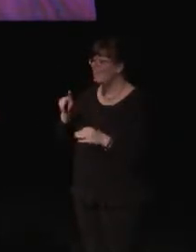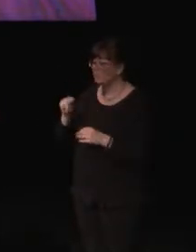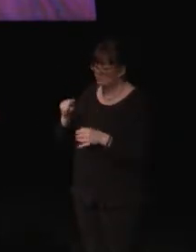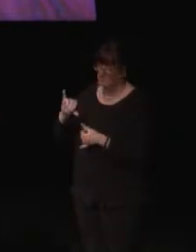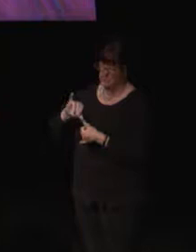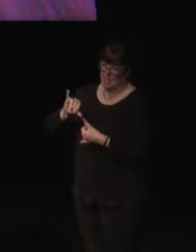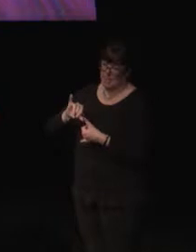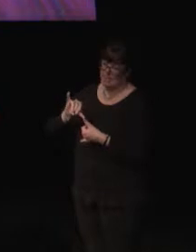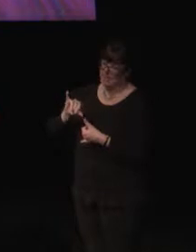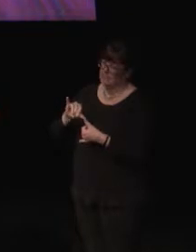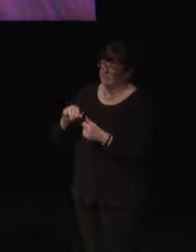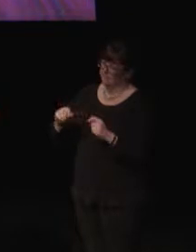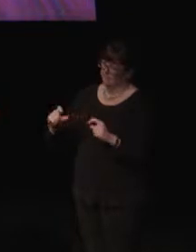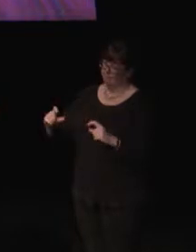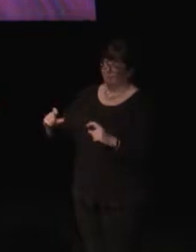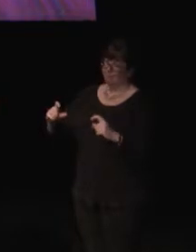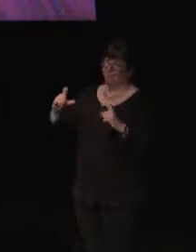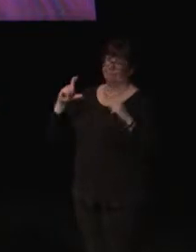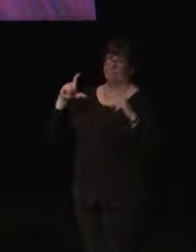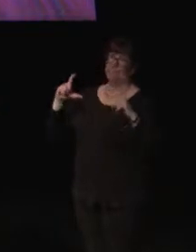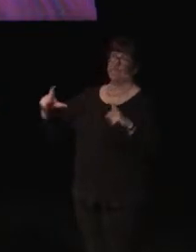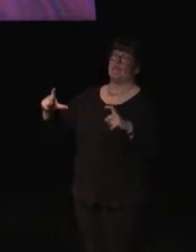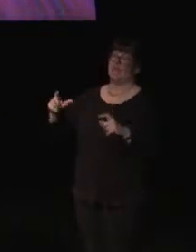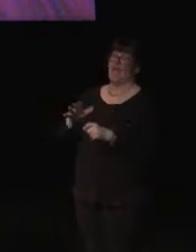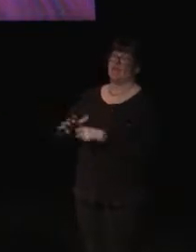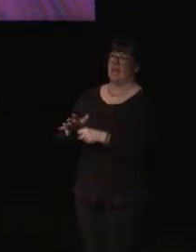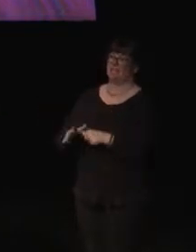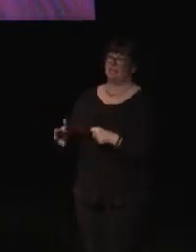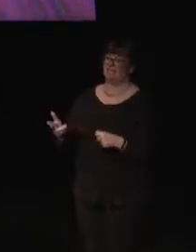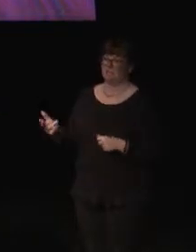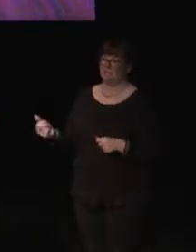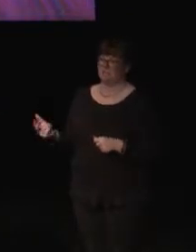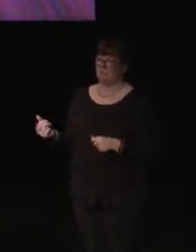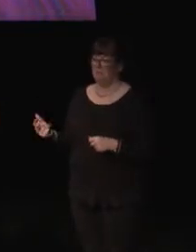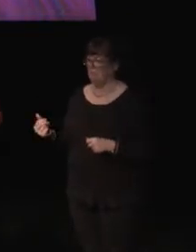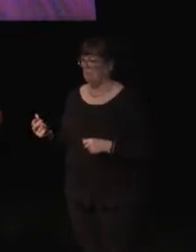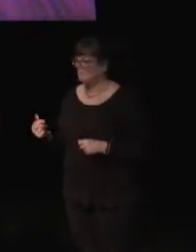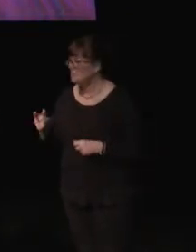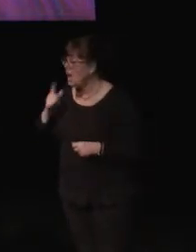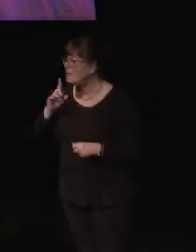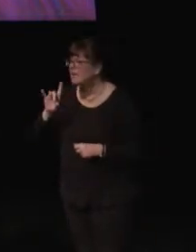Make sure it's big enough. Yes, I think it's 8.5. We gotta make it bigger.